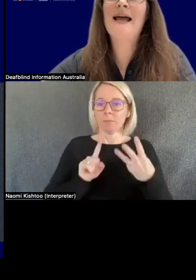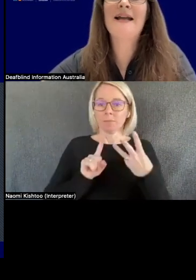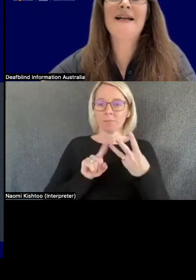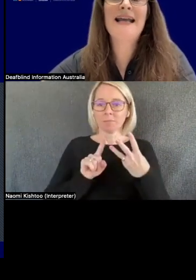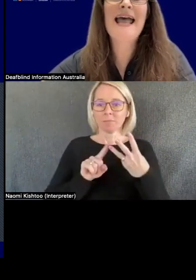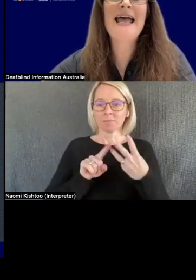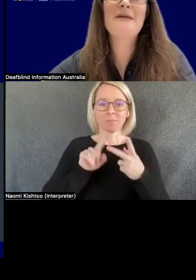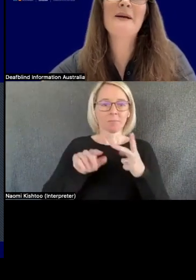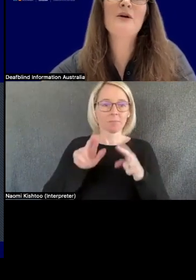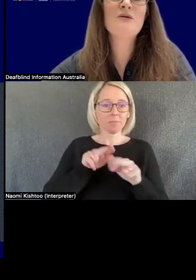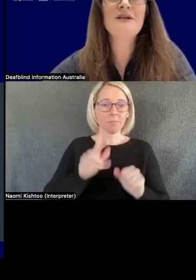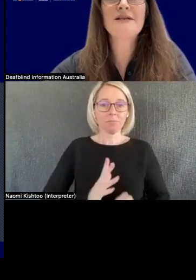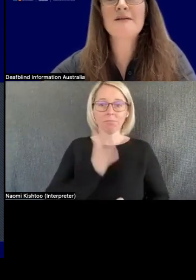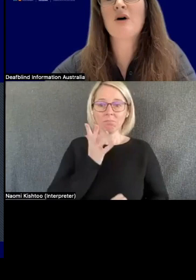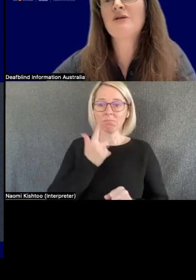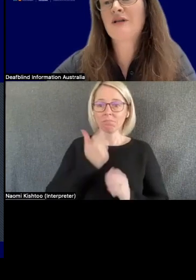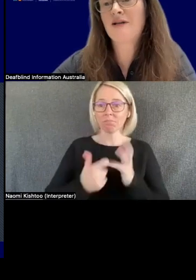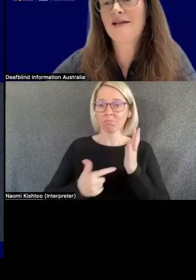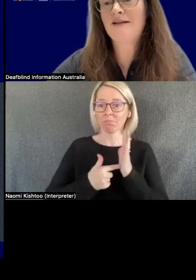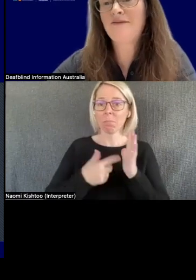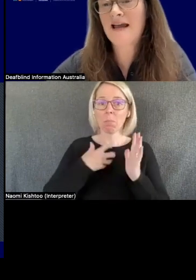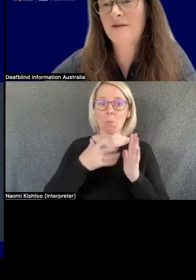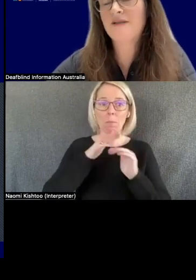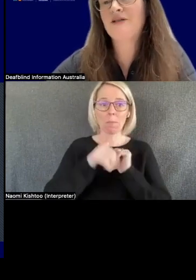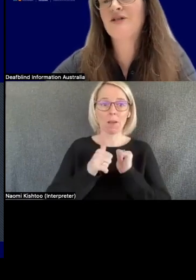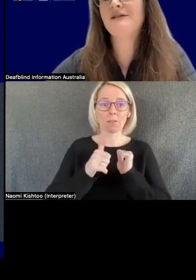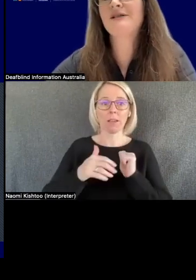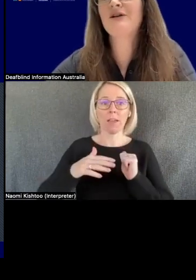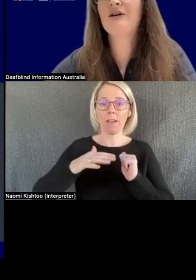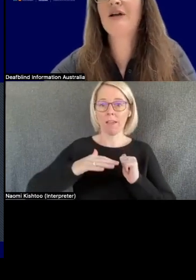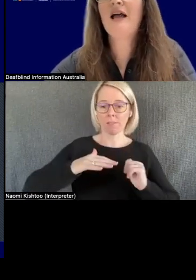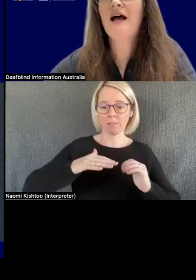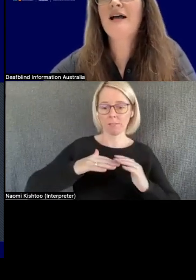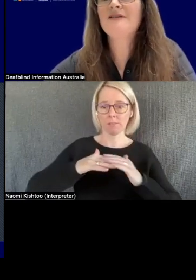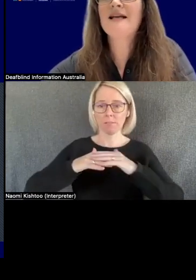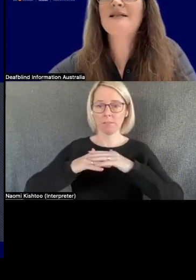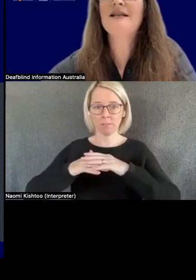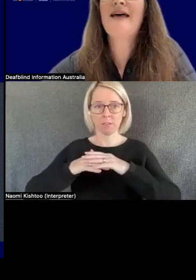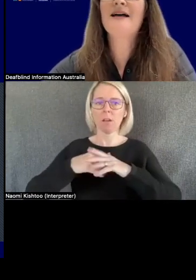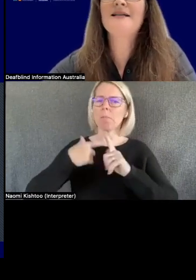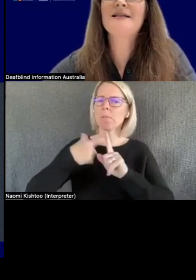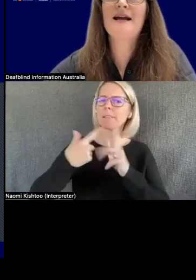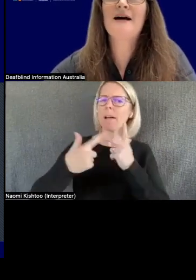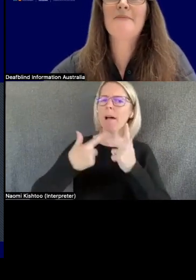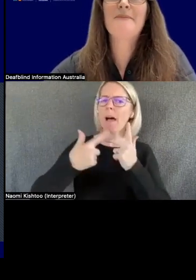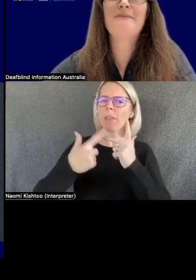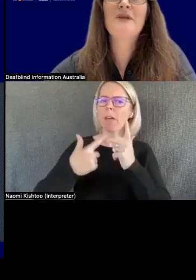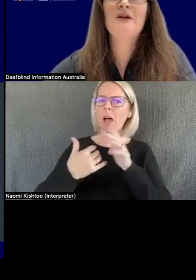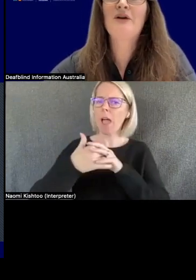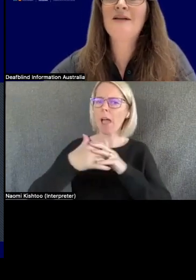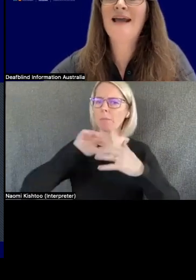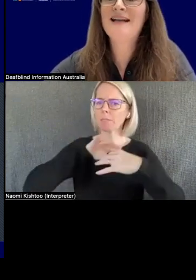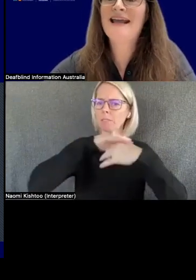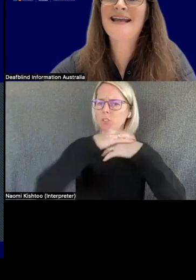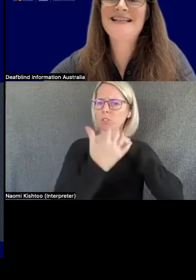hand under hand but also some alternative hand positions, so I’ve said that hand under hand